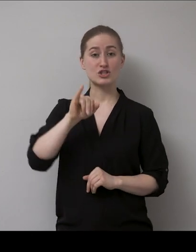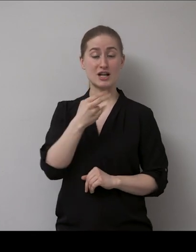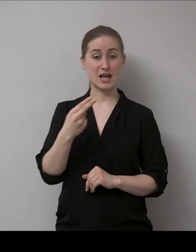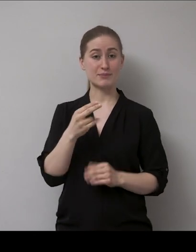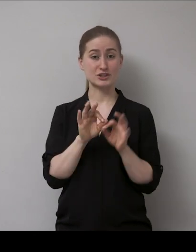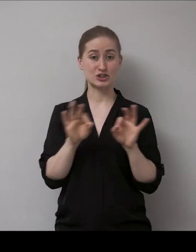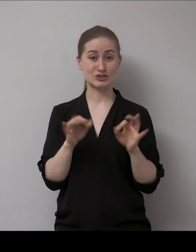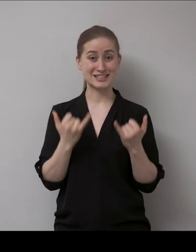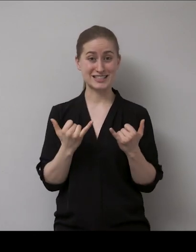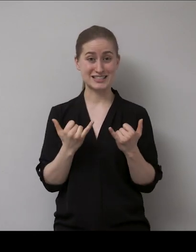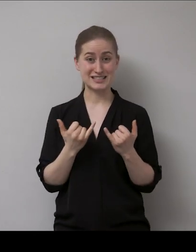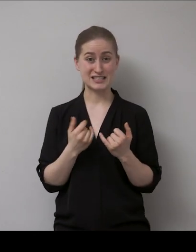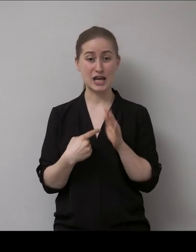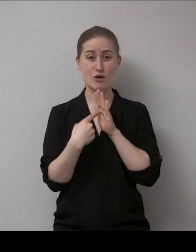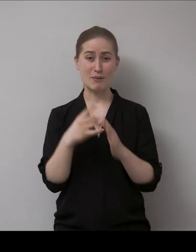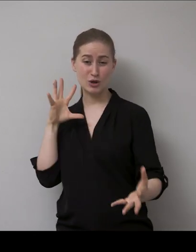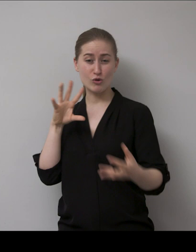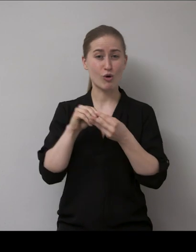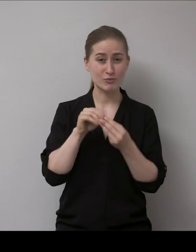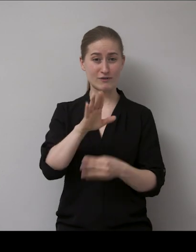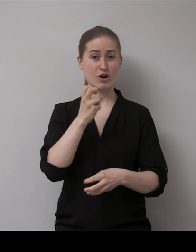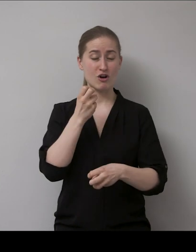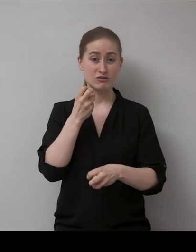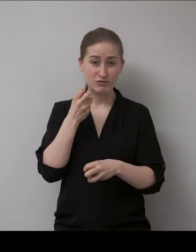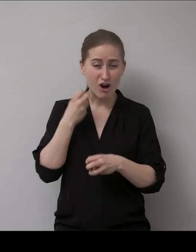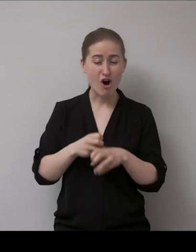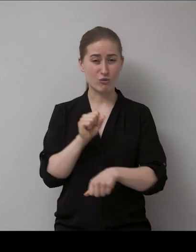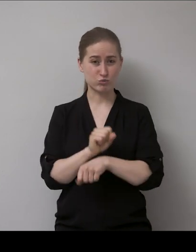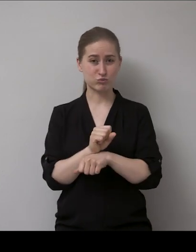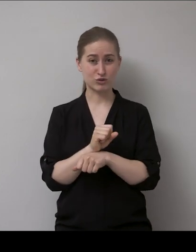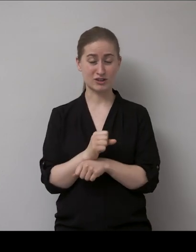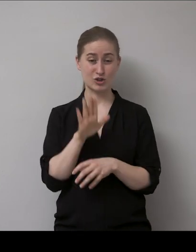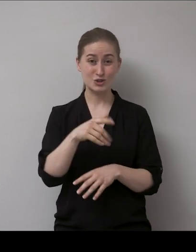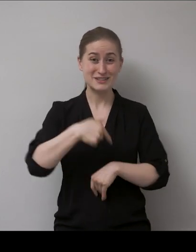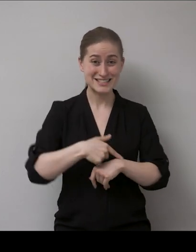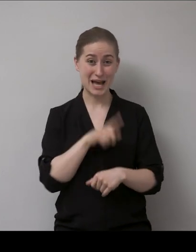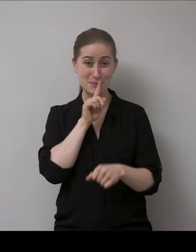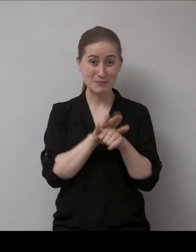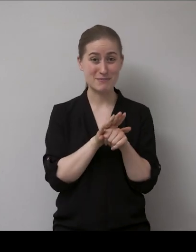represents the culmination of much hard work, a significant time commitment, steady focus,